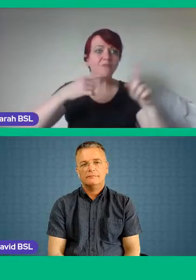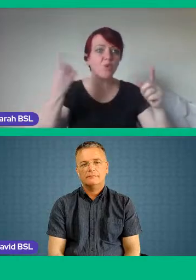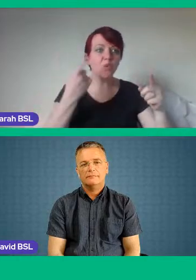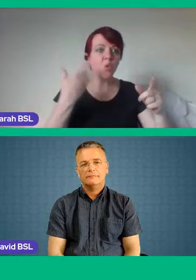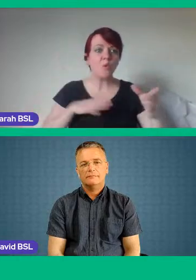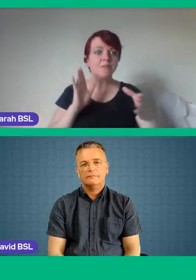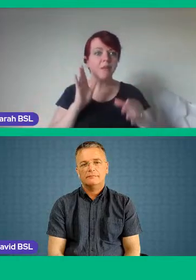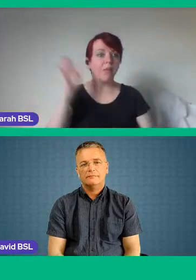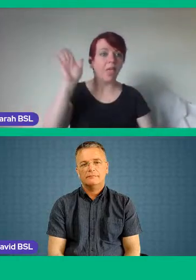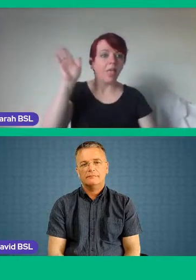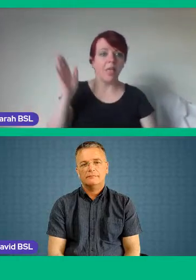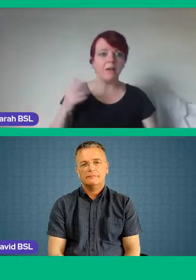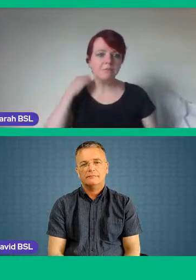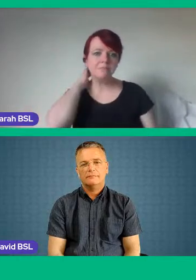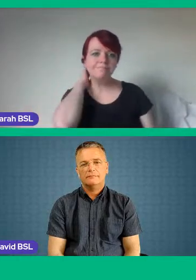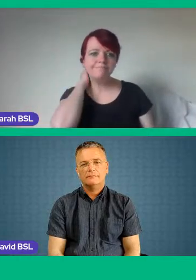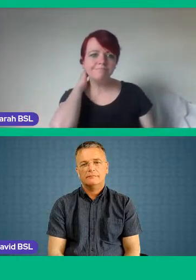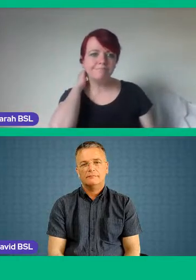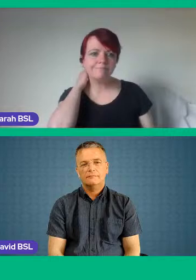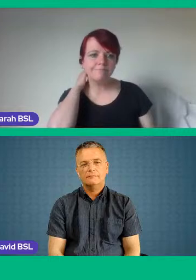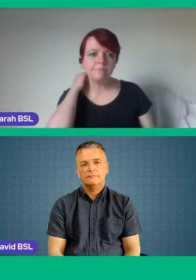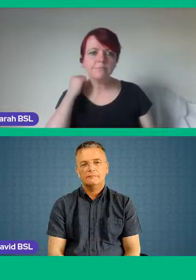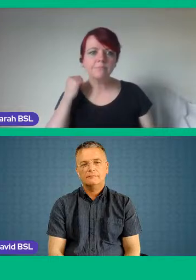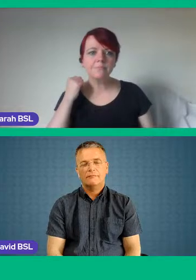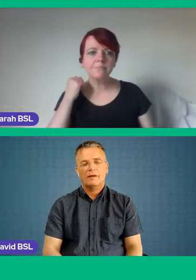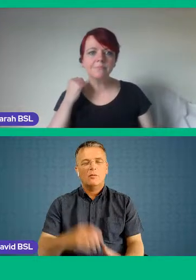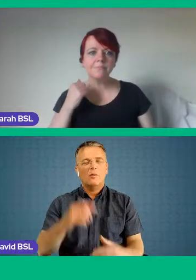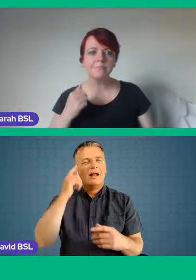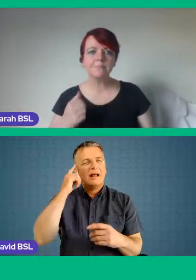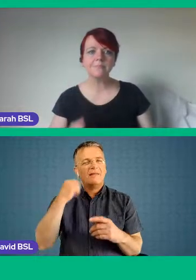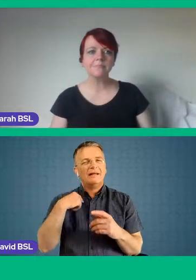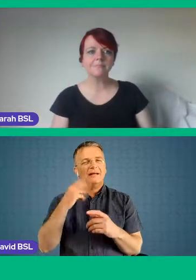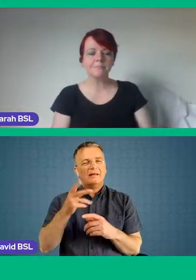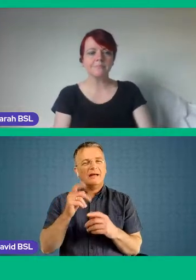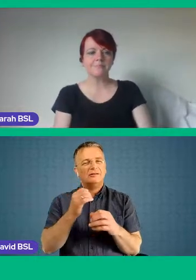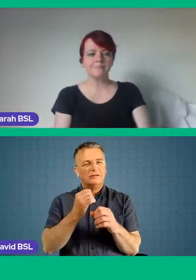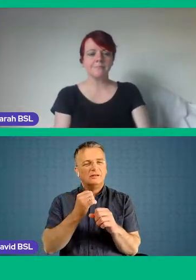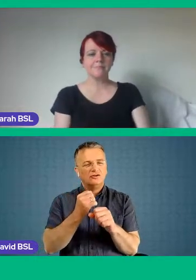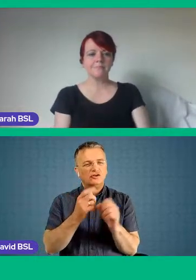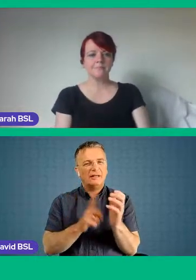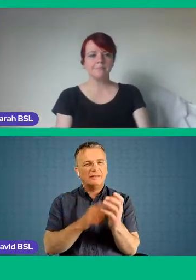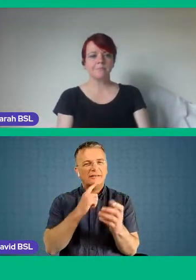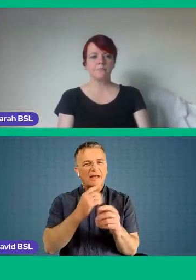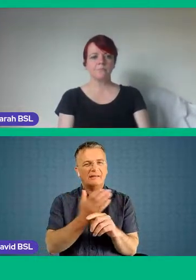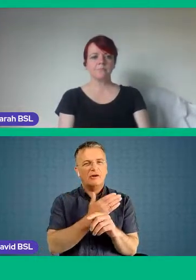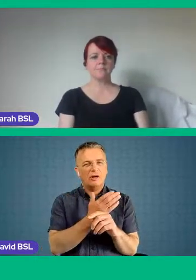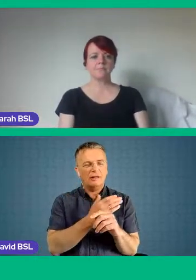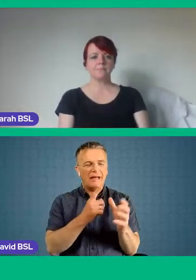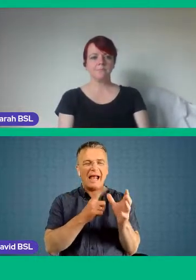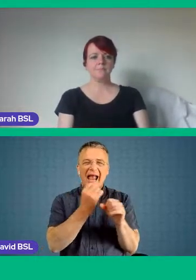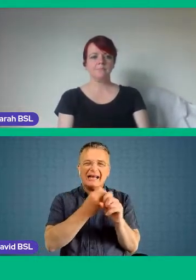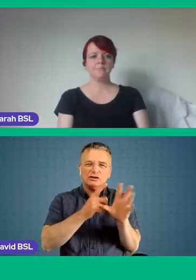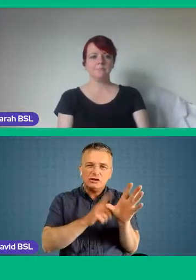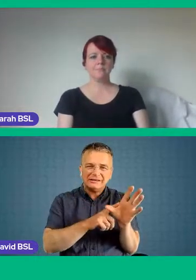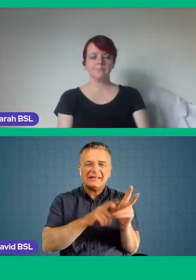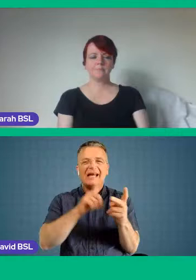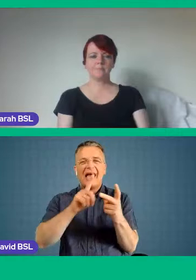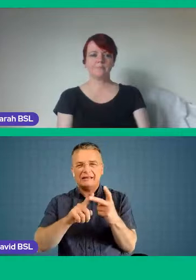I think Gill said earlier by think agency and relationships are really important , I use the word radical inclusion earlier.